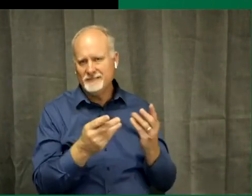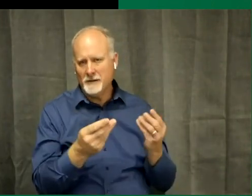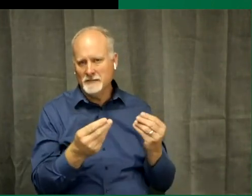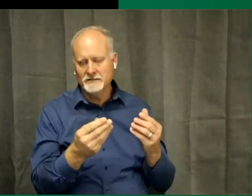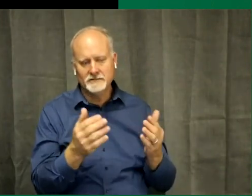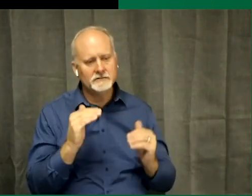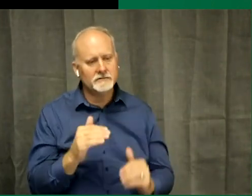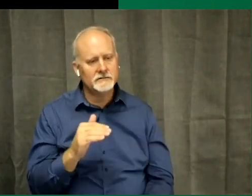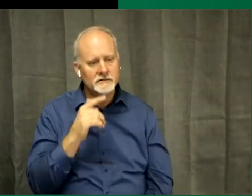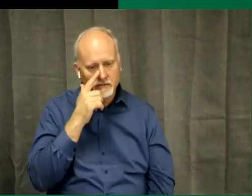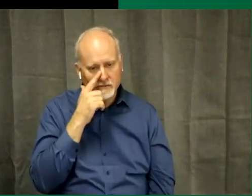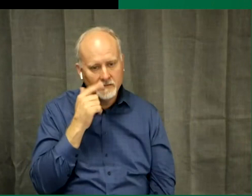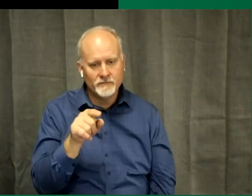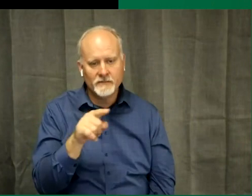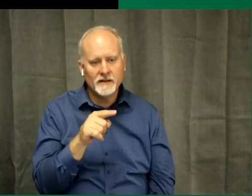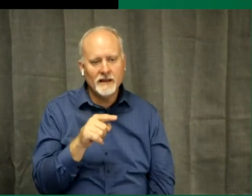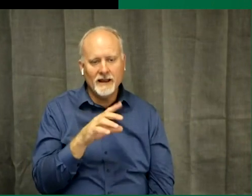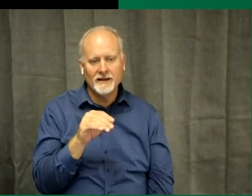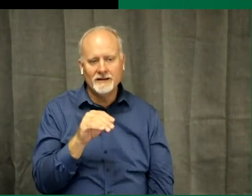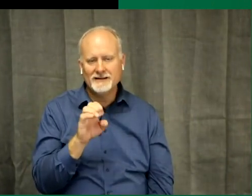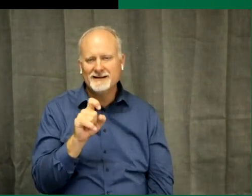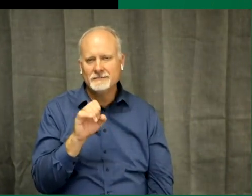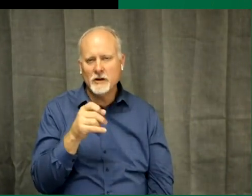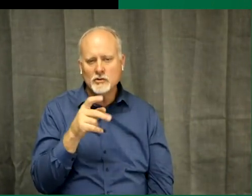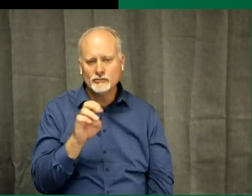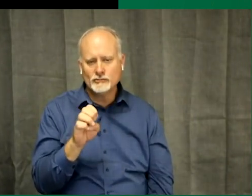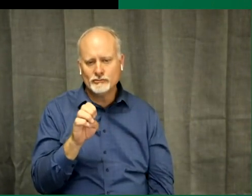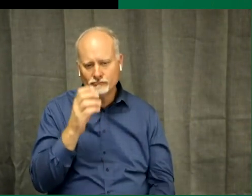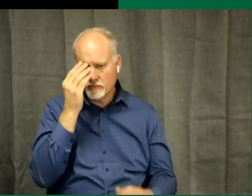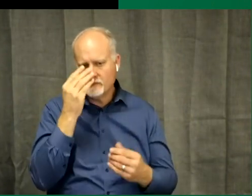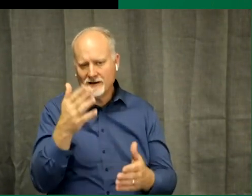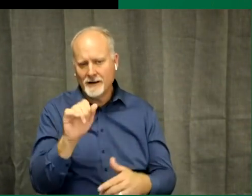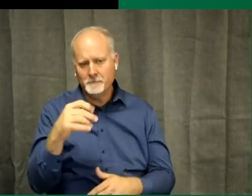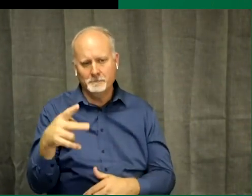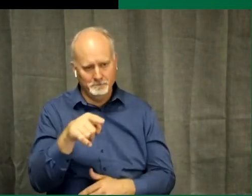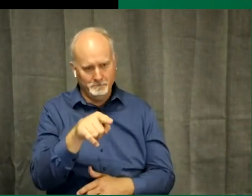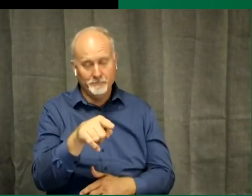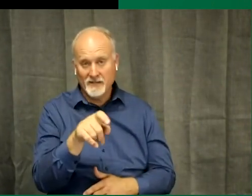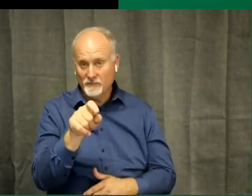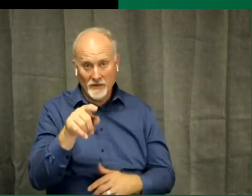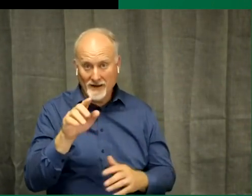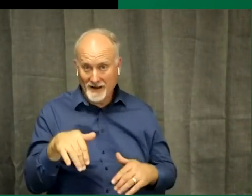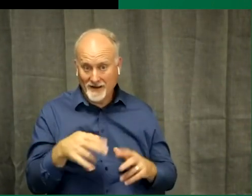again the exposure notification app next slide please if you haven't downloaded the exposure